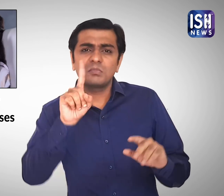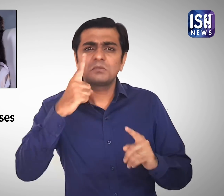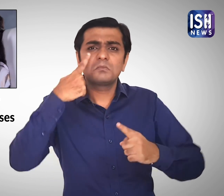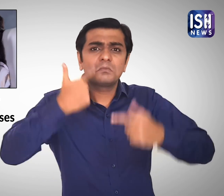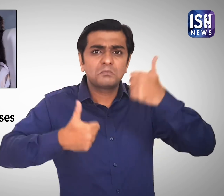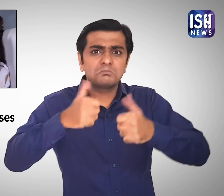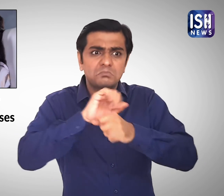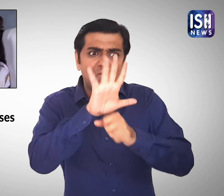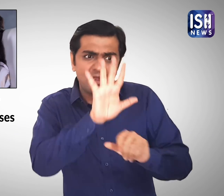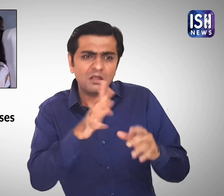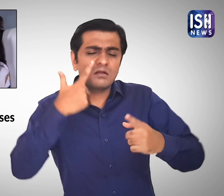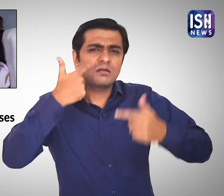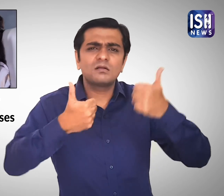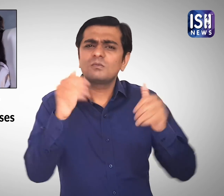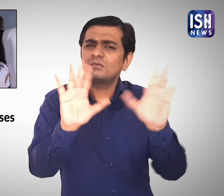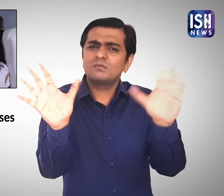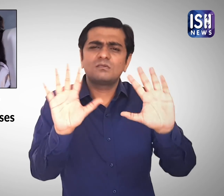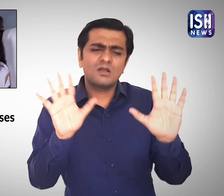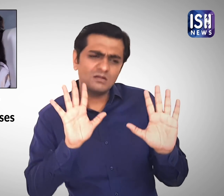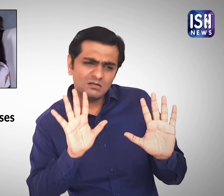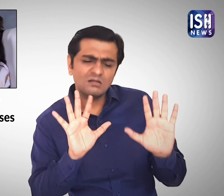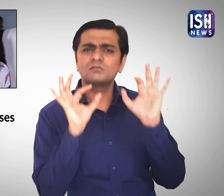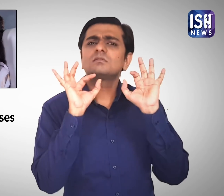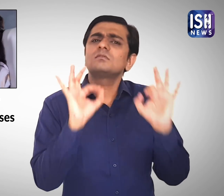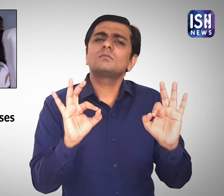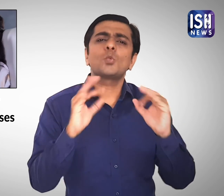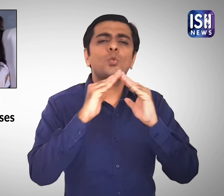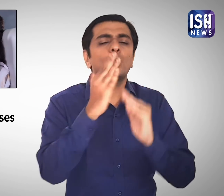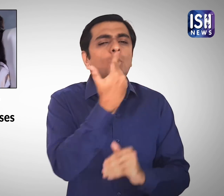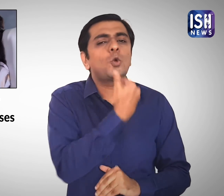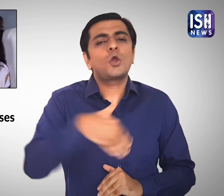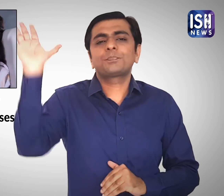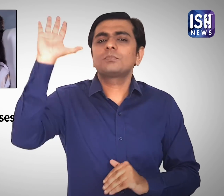then without testing they can be discharged.